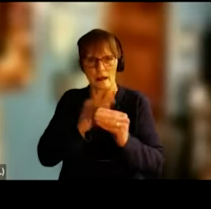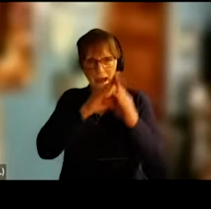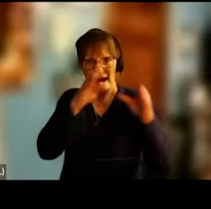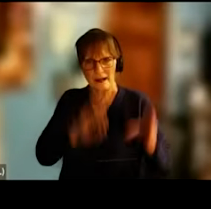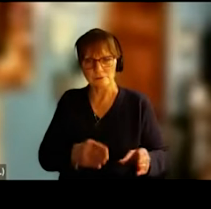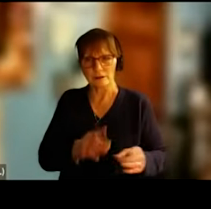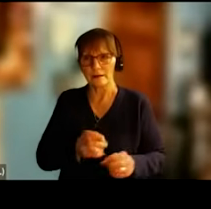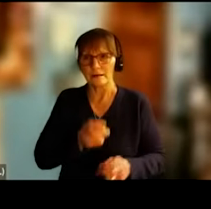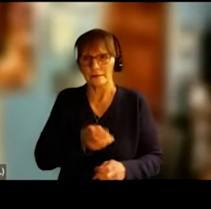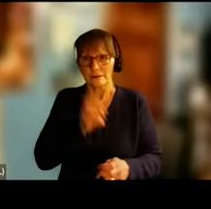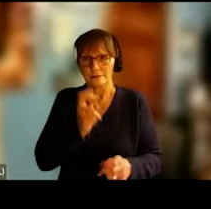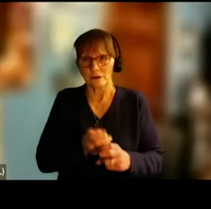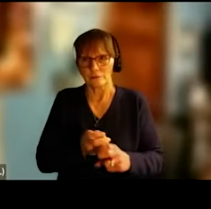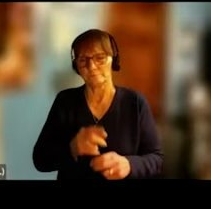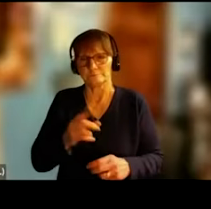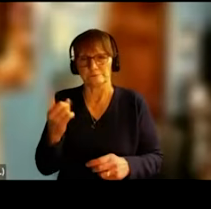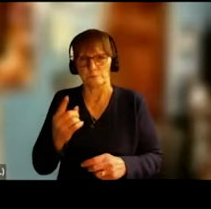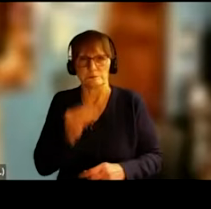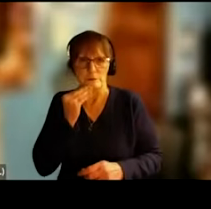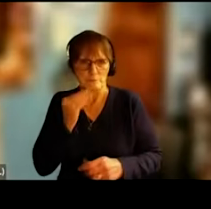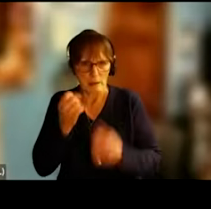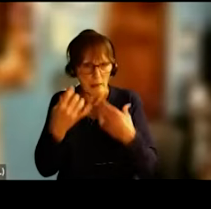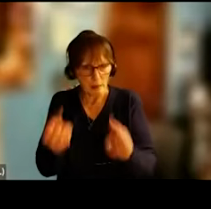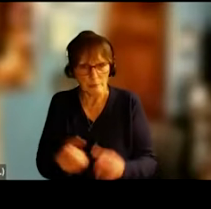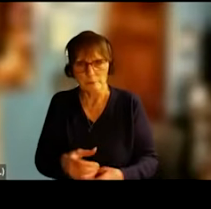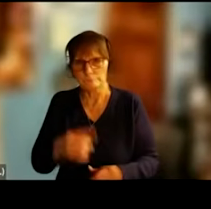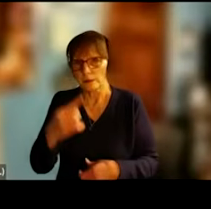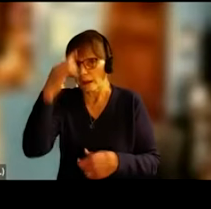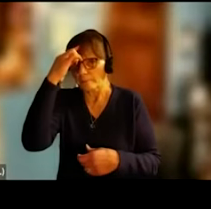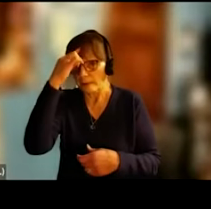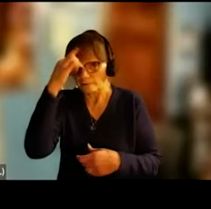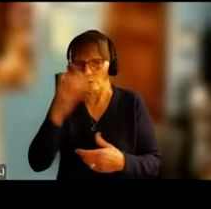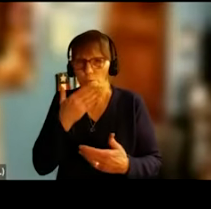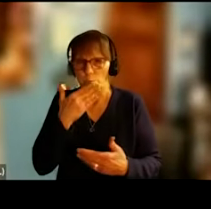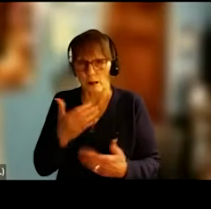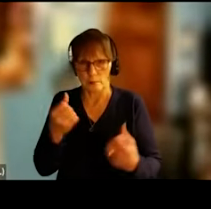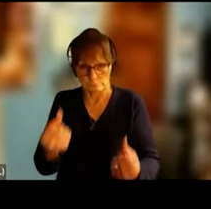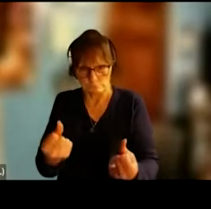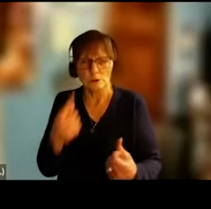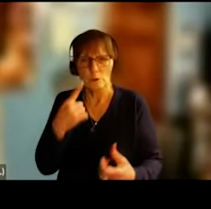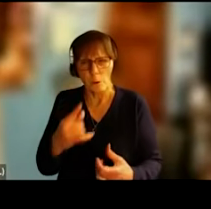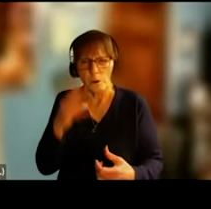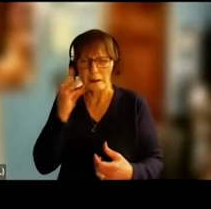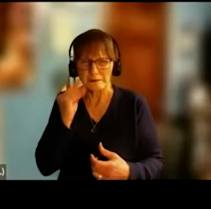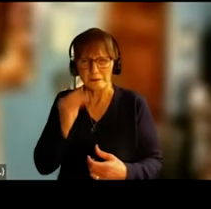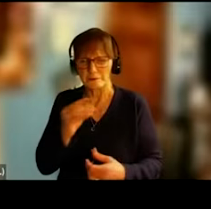to stabilize someone's health, mental wellbeing or substance use if they're experiencing homelessness because of the trauma and stress